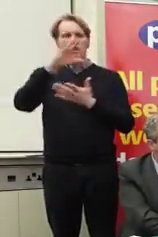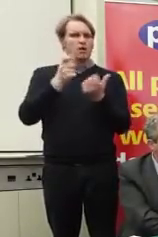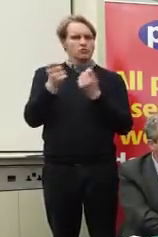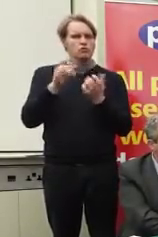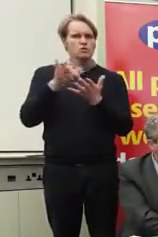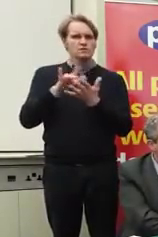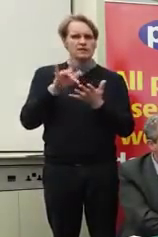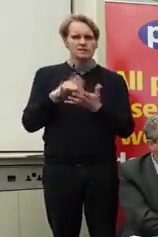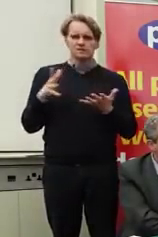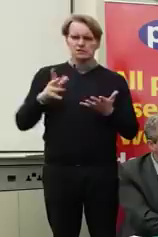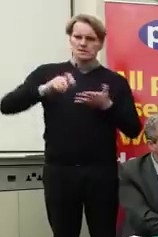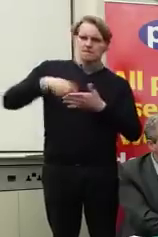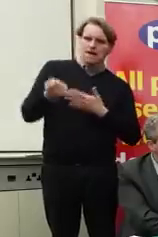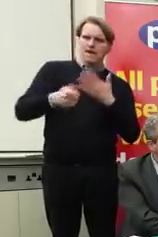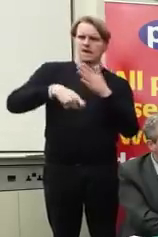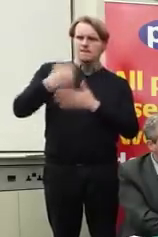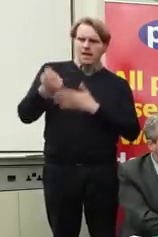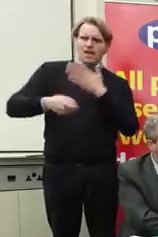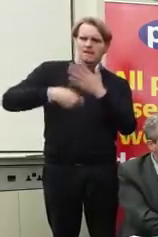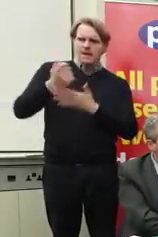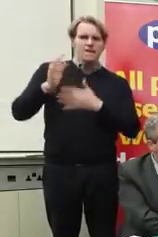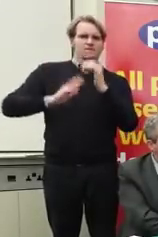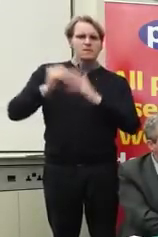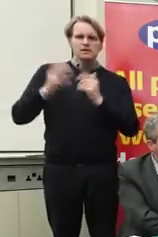know they're paying out for buildings that are standing empty again on